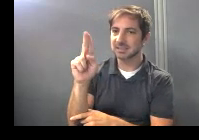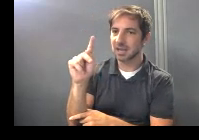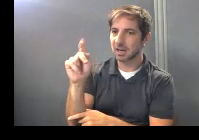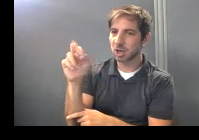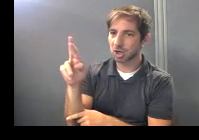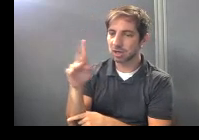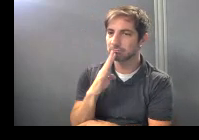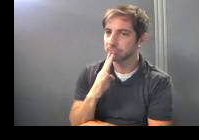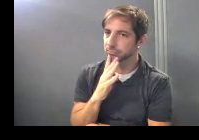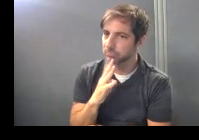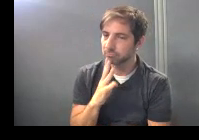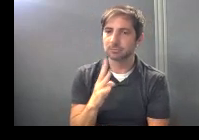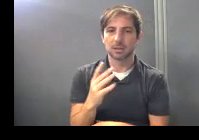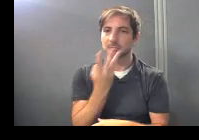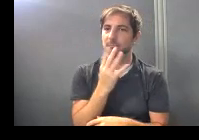IF YOU ARE LUCKY YOU MIGHT GET TO HEAR IT TODAY.